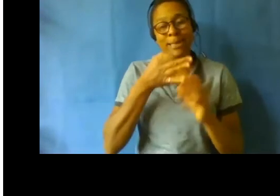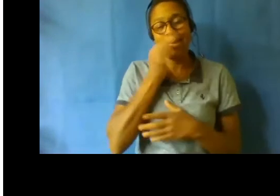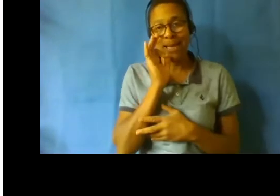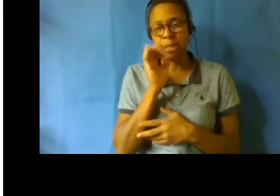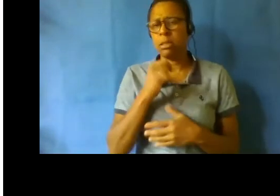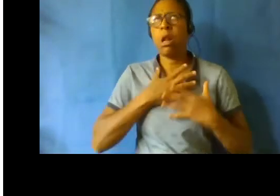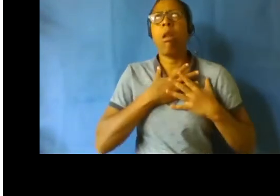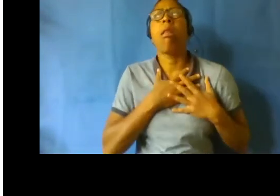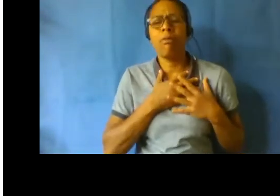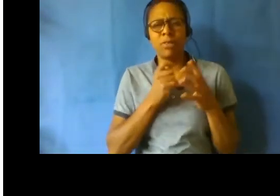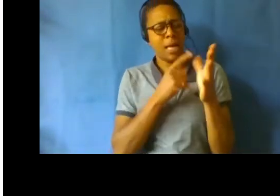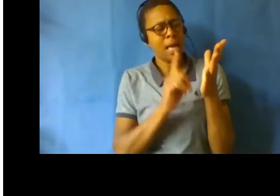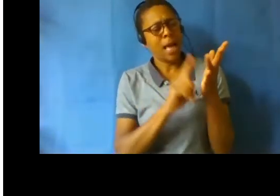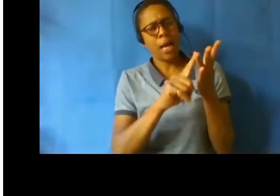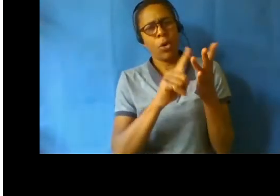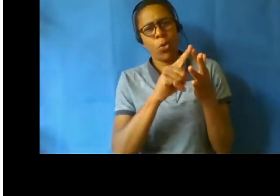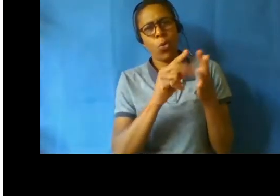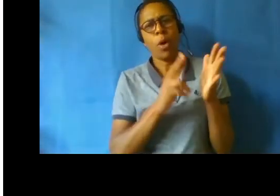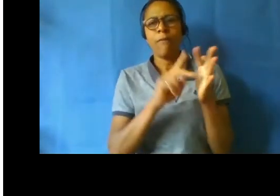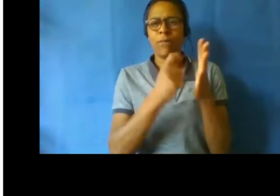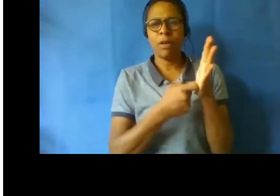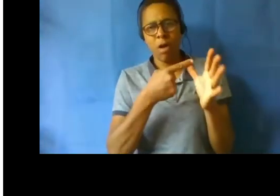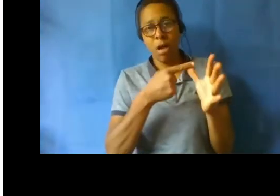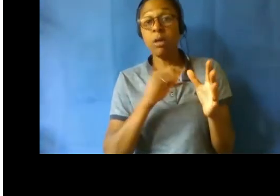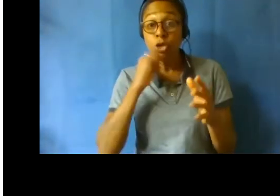supplements are always the way she prefers to go so I've never had lemsip